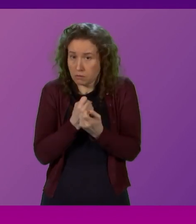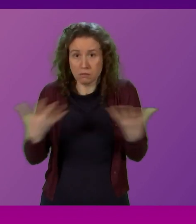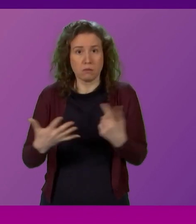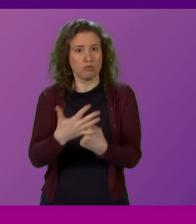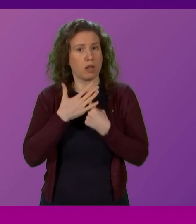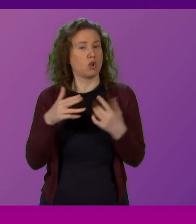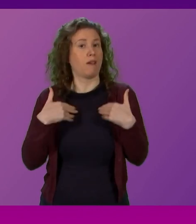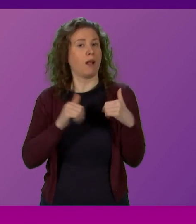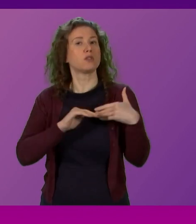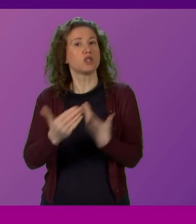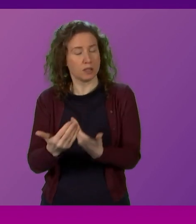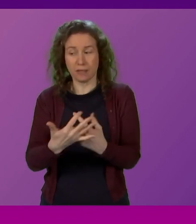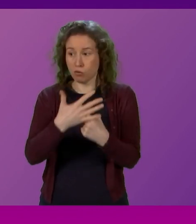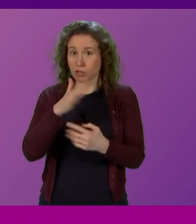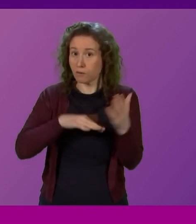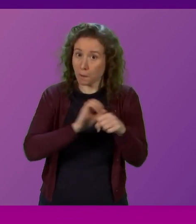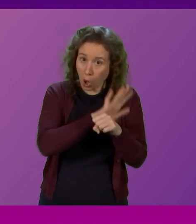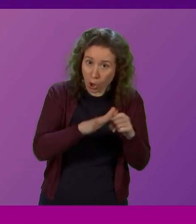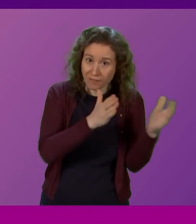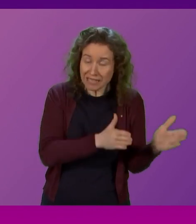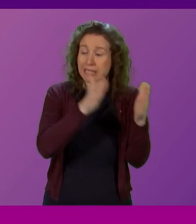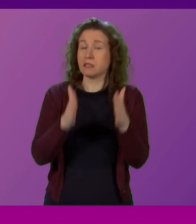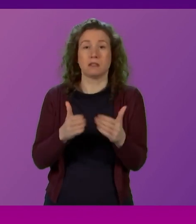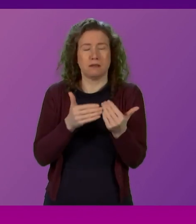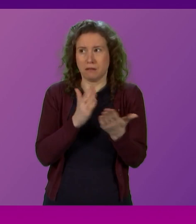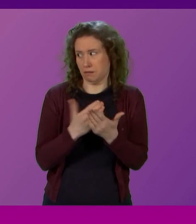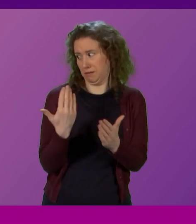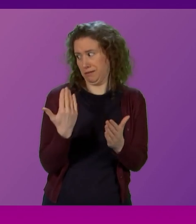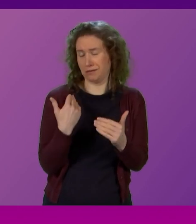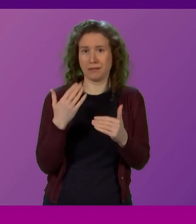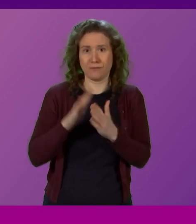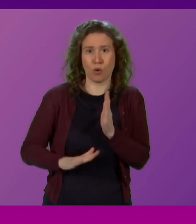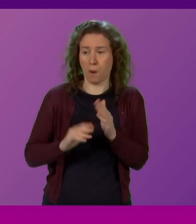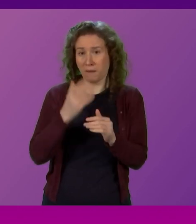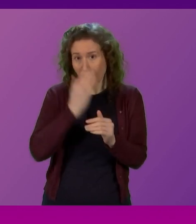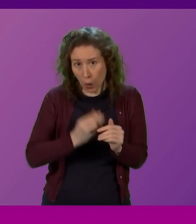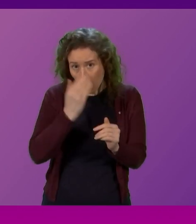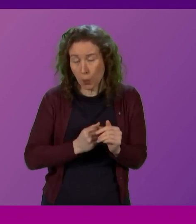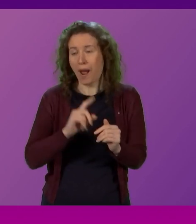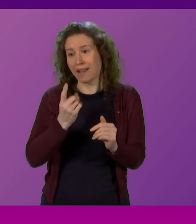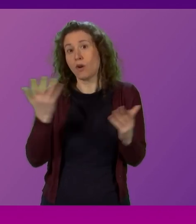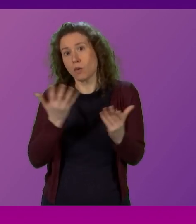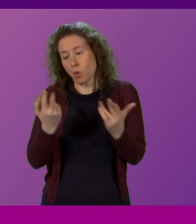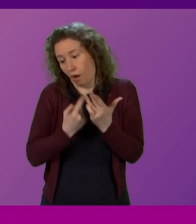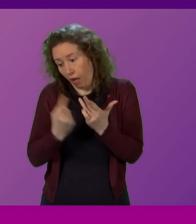service—pressure from Covid and, even more so, in recent weeks, from flu and other respiratory